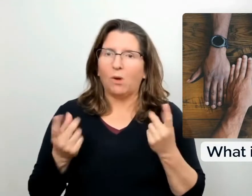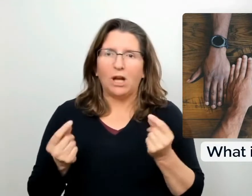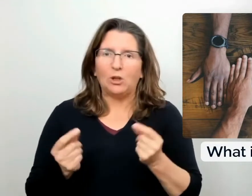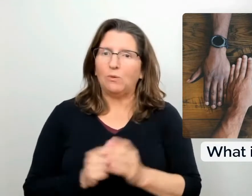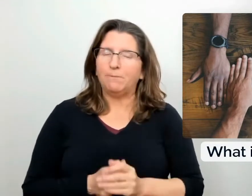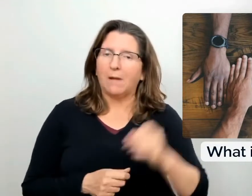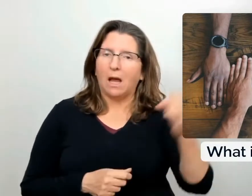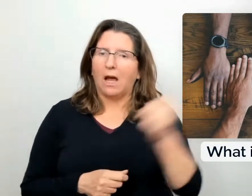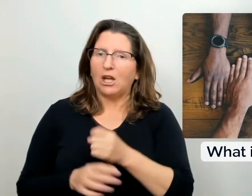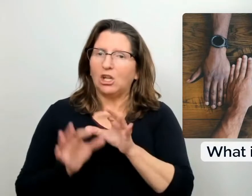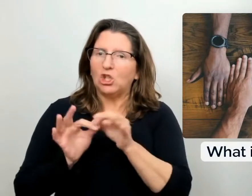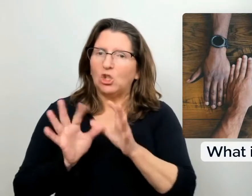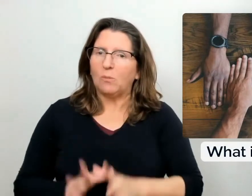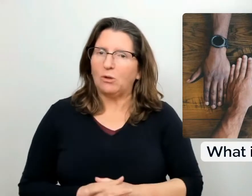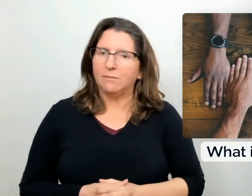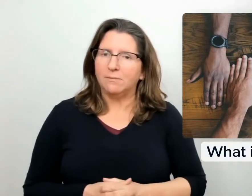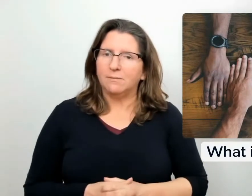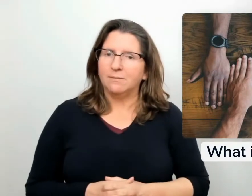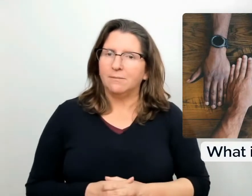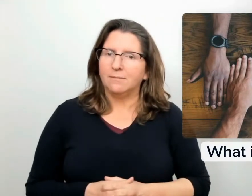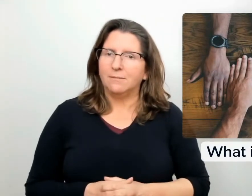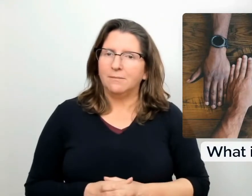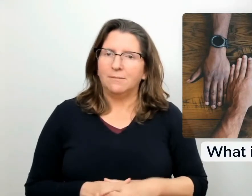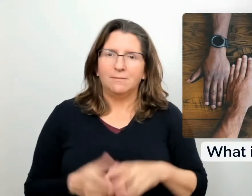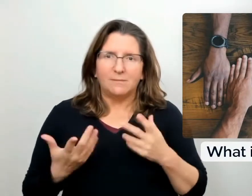We got an interpreter for the class!